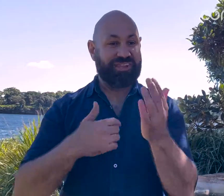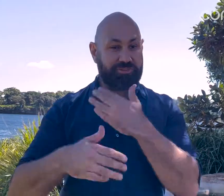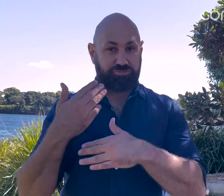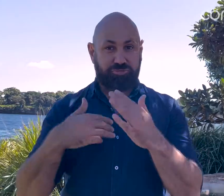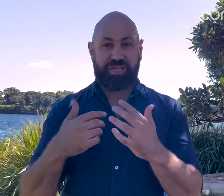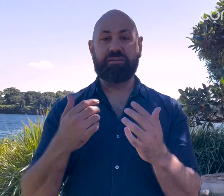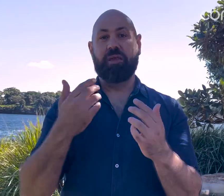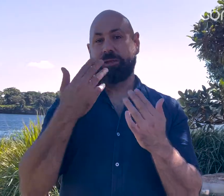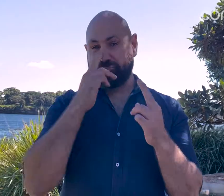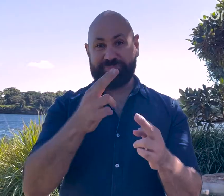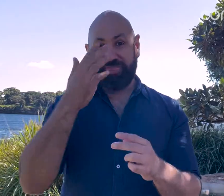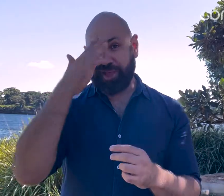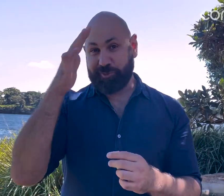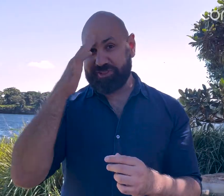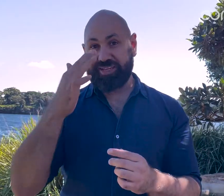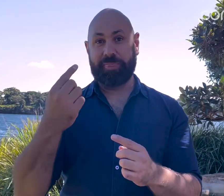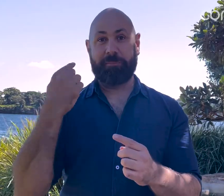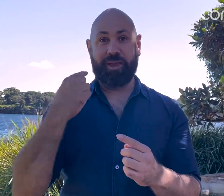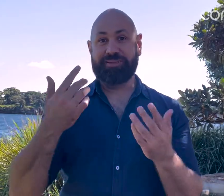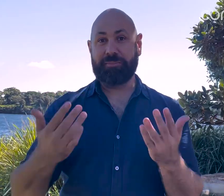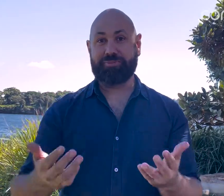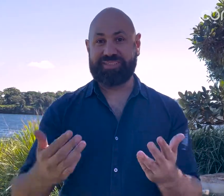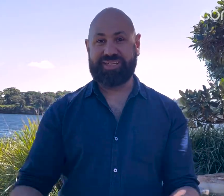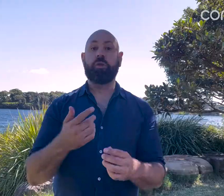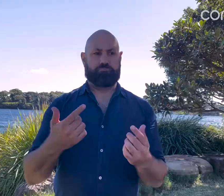and history, respecting their Elders from the past and present.